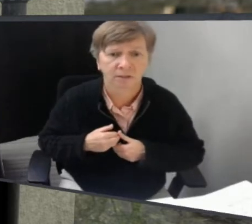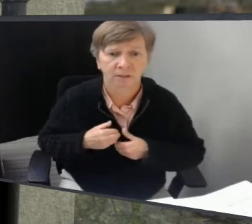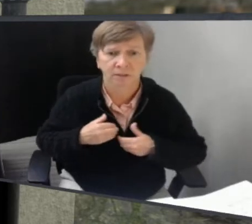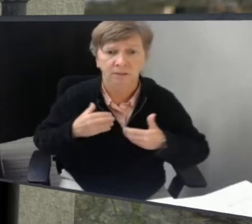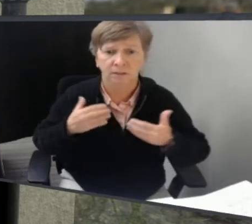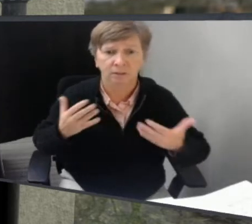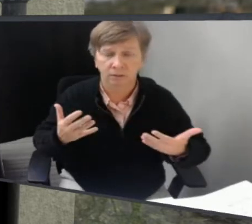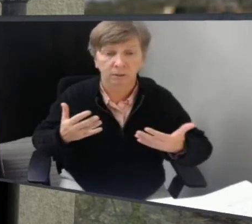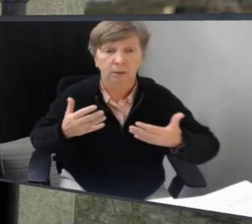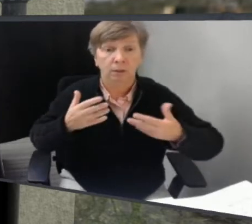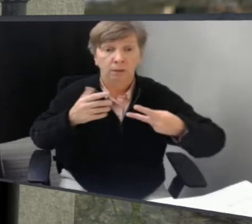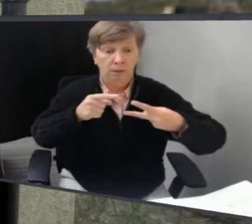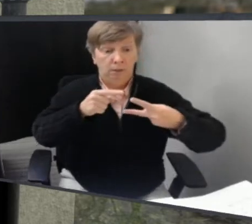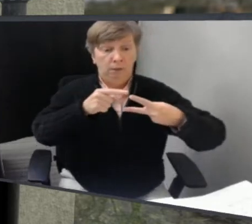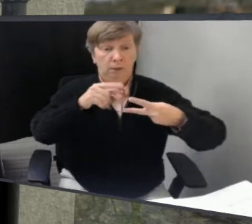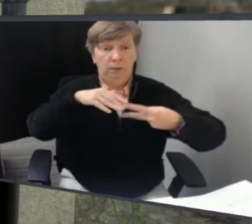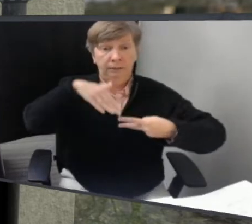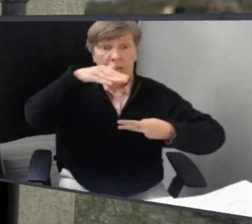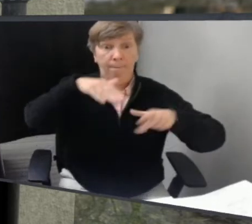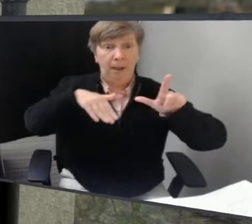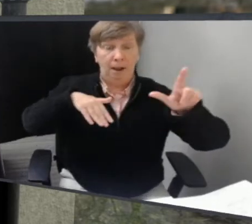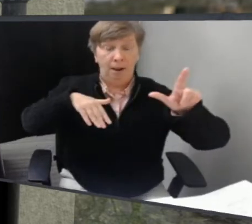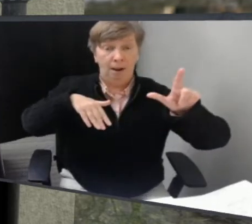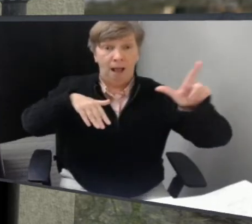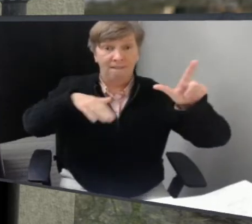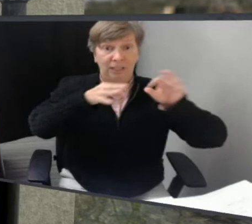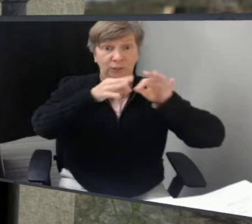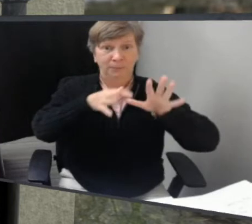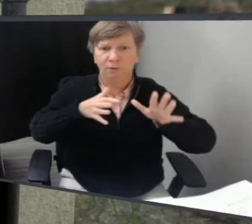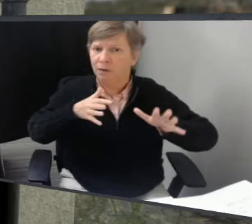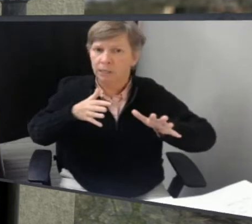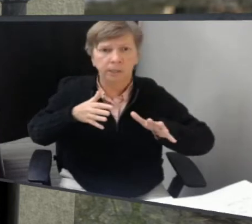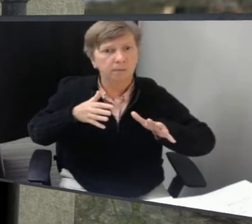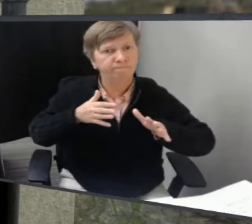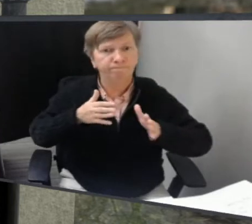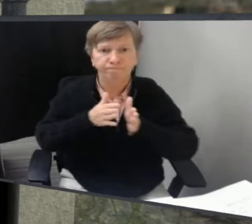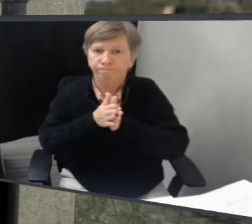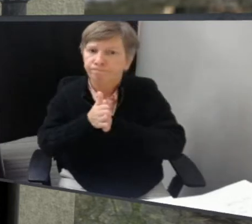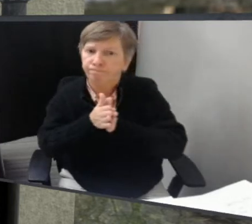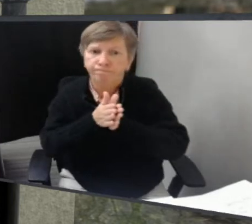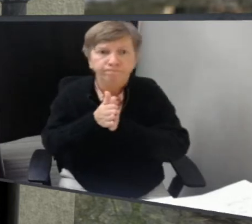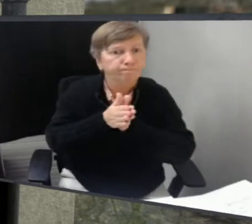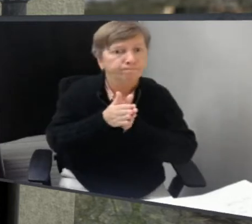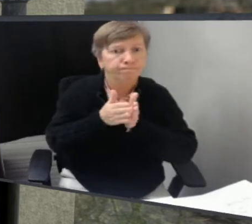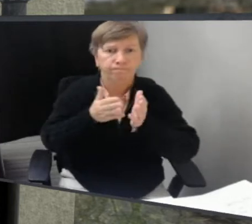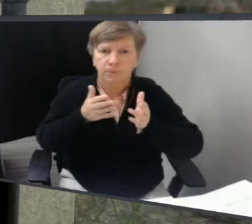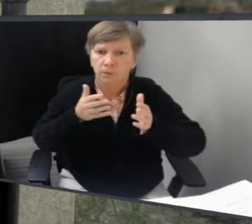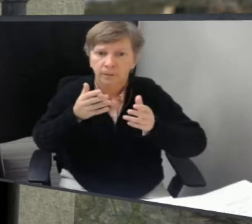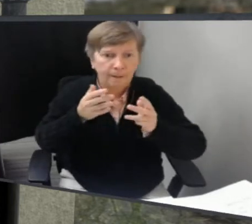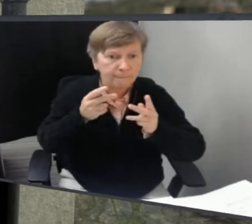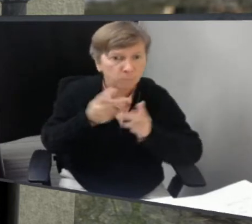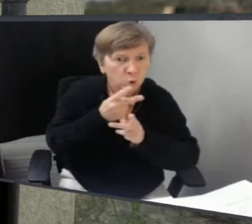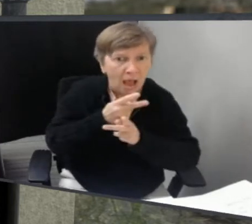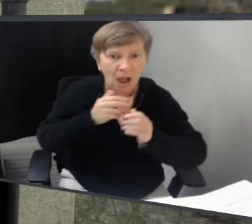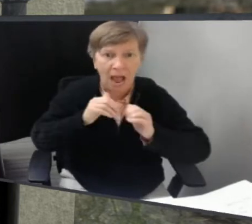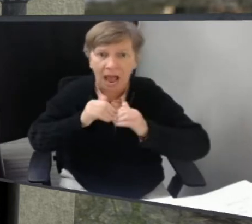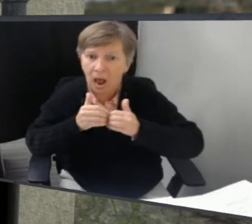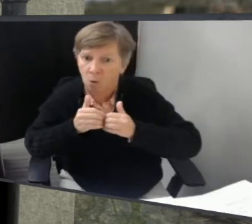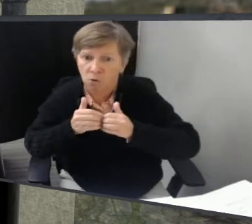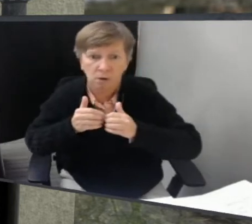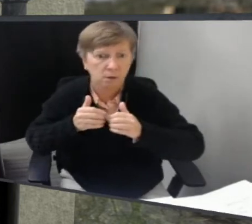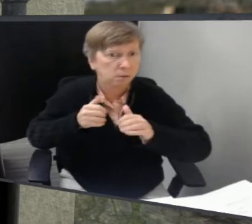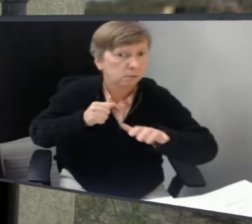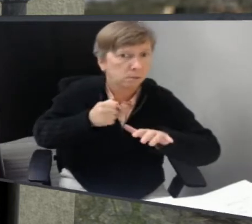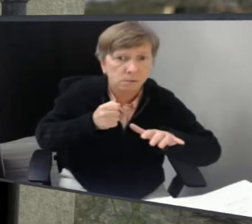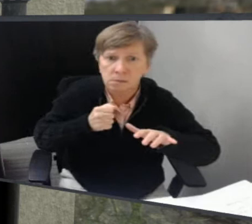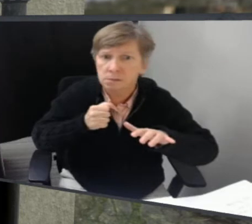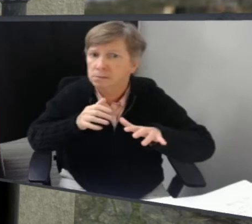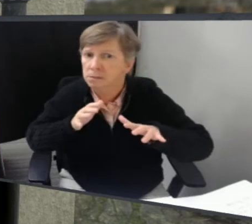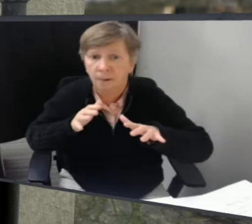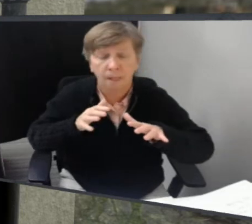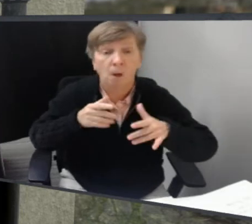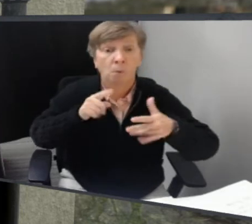still, but it's a new experience, again. So, the top left picture, of the interpreter, they were really